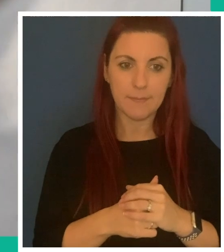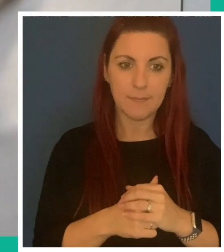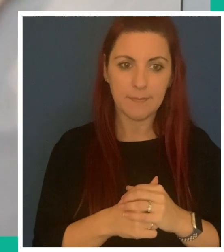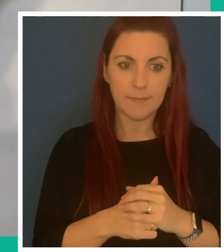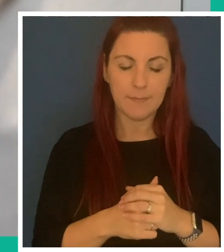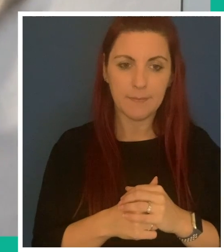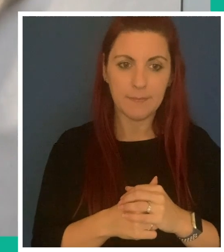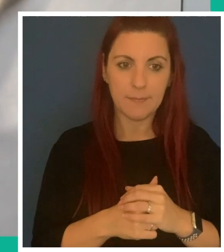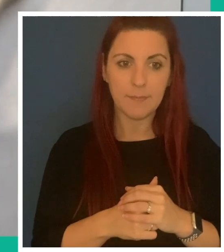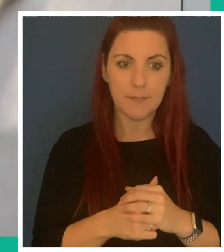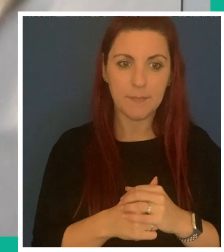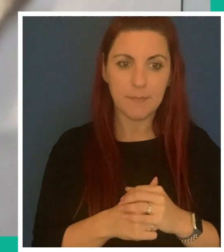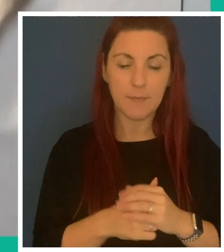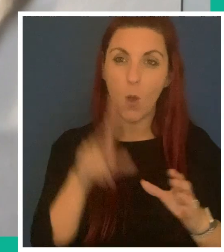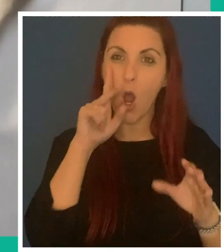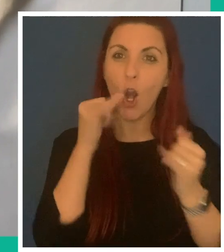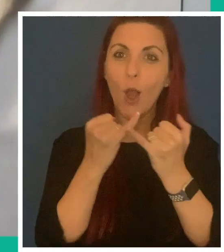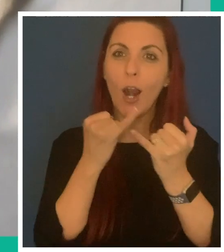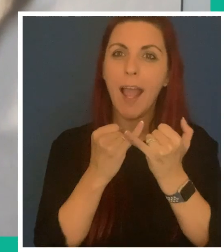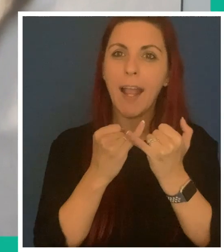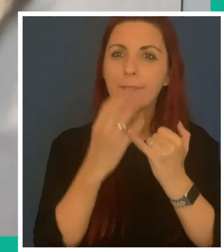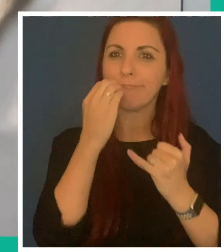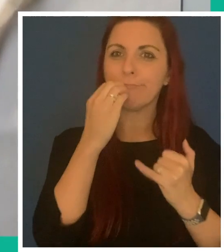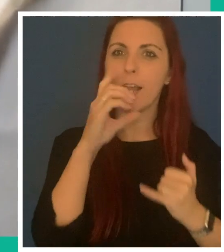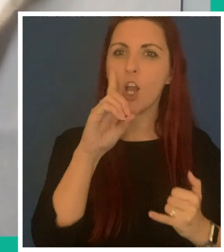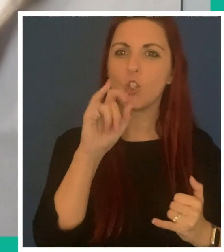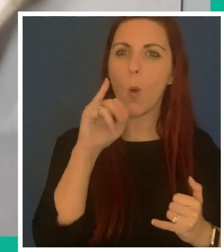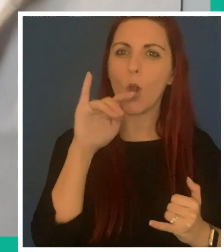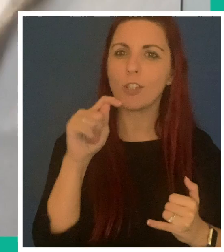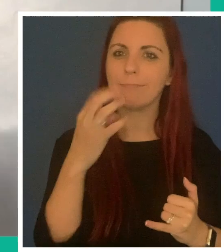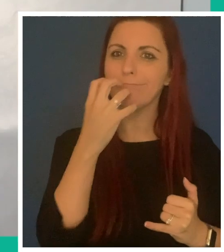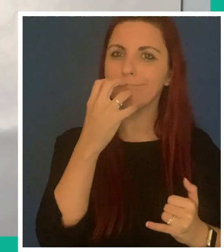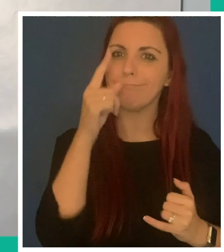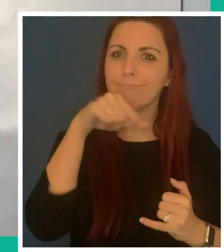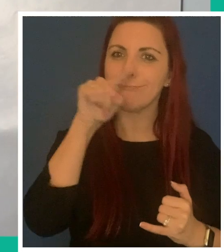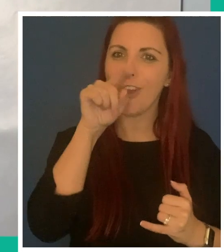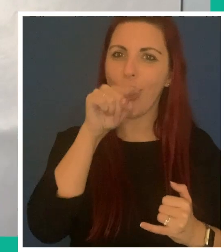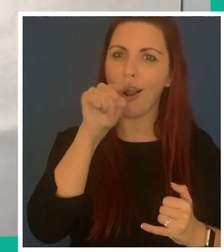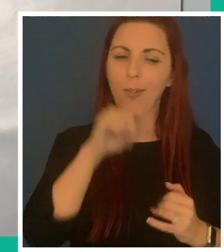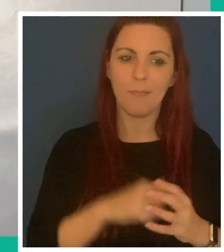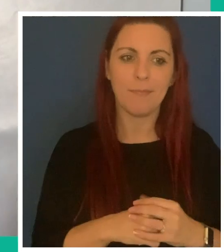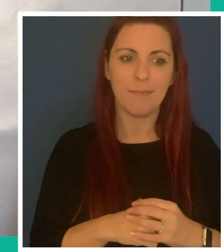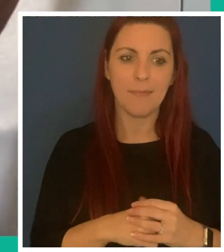So we'll draw them so it looks like a little doughnut there and then we'll do same on this one, we'll draw another little doughnut.